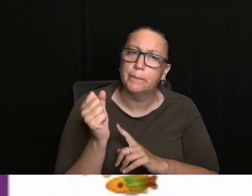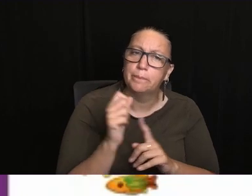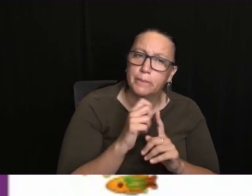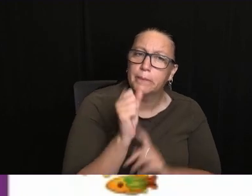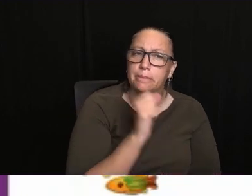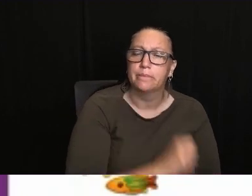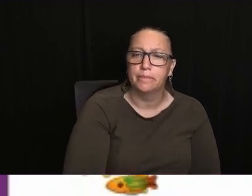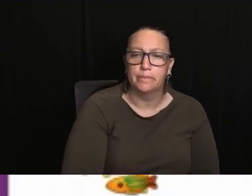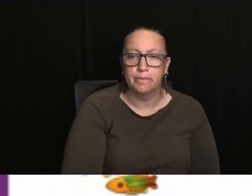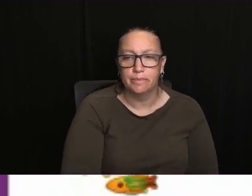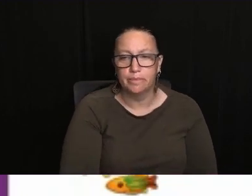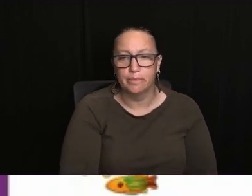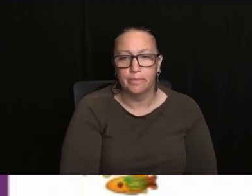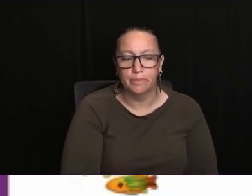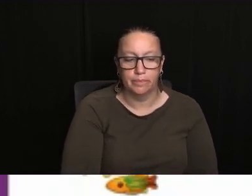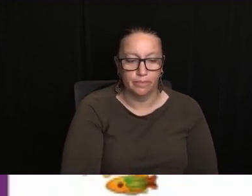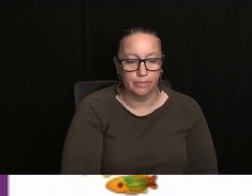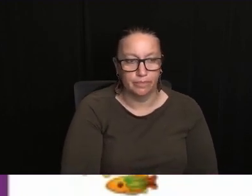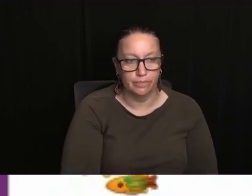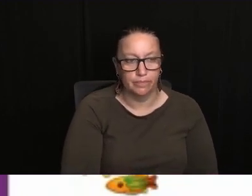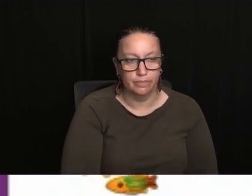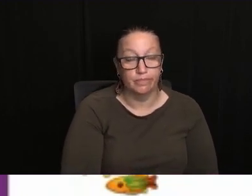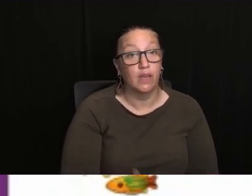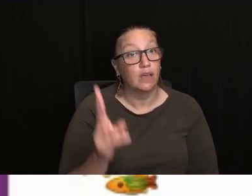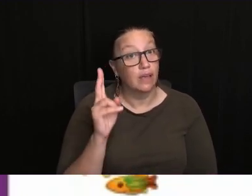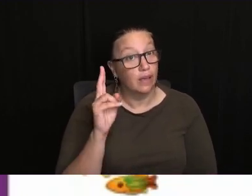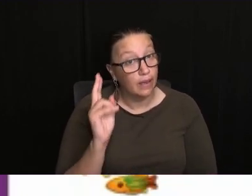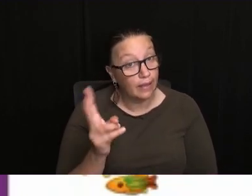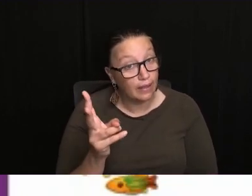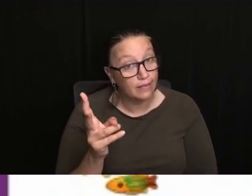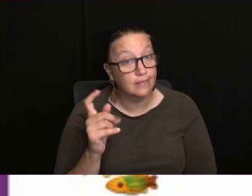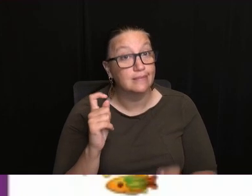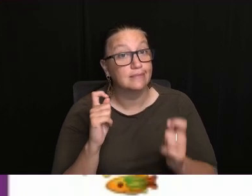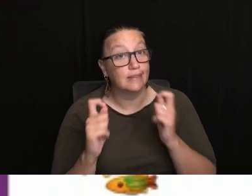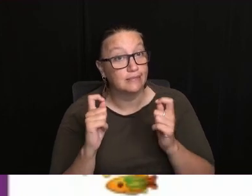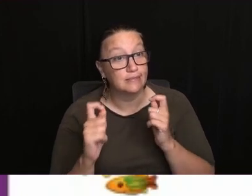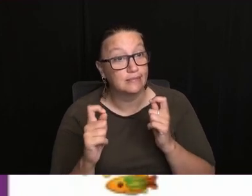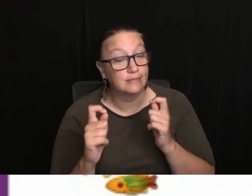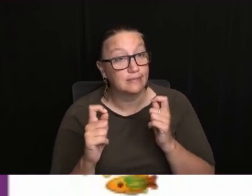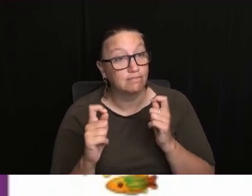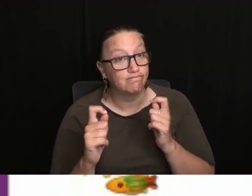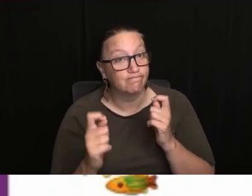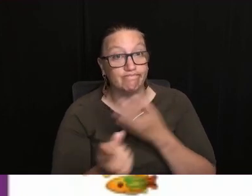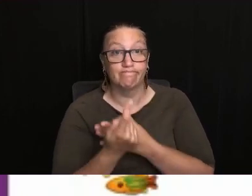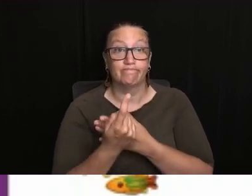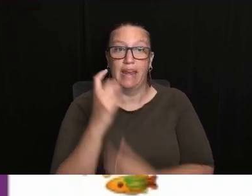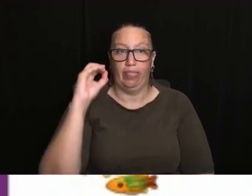So we went and done another test just came back with nothing through this time we were doing